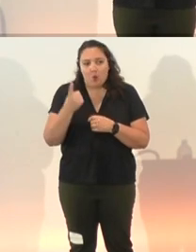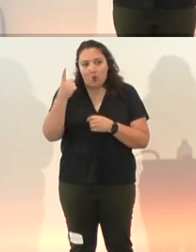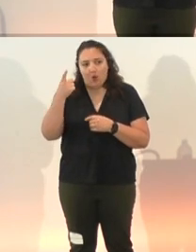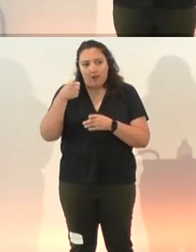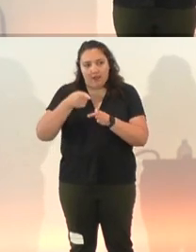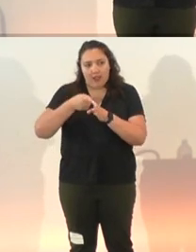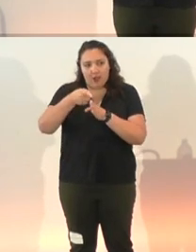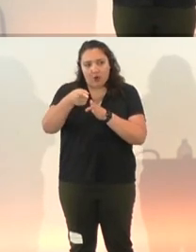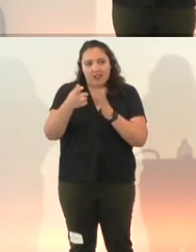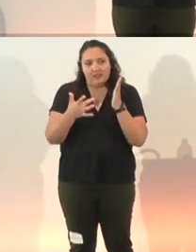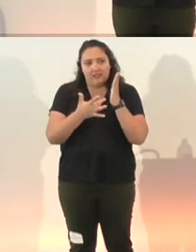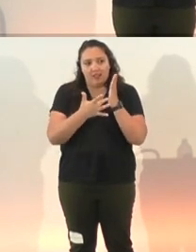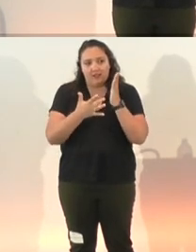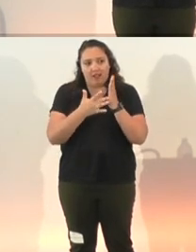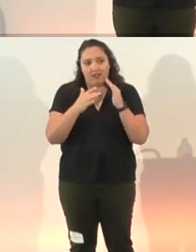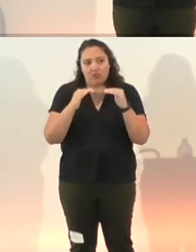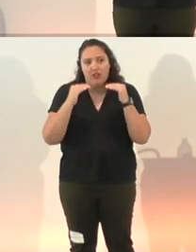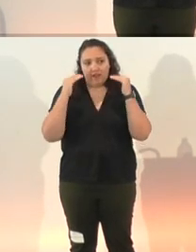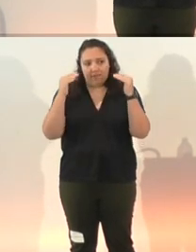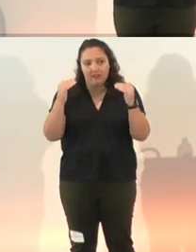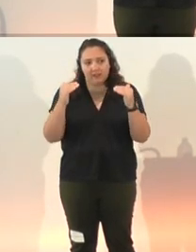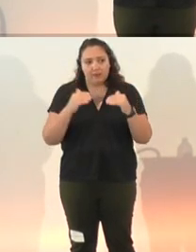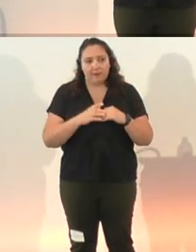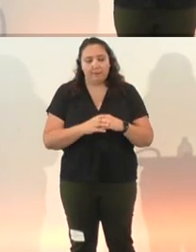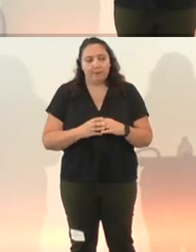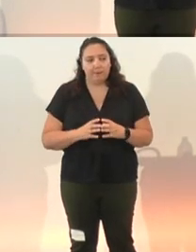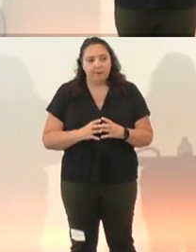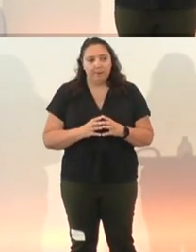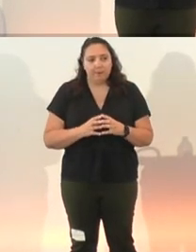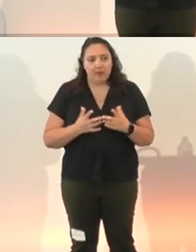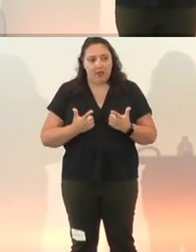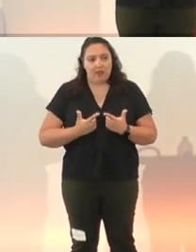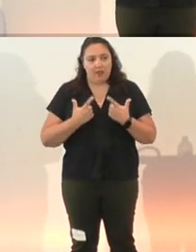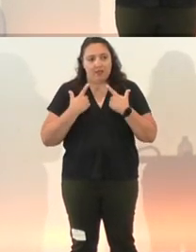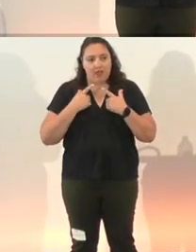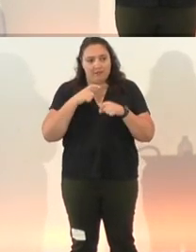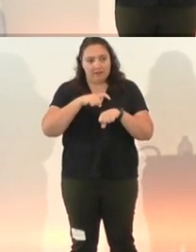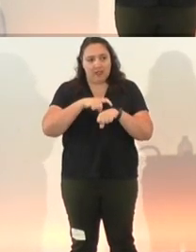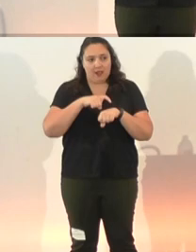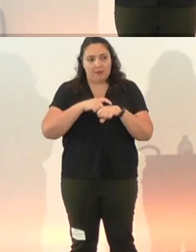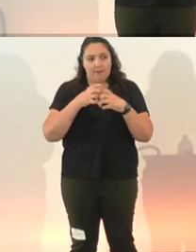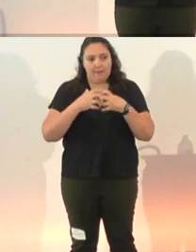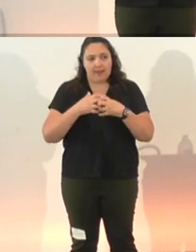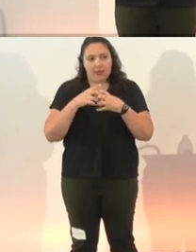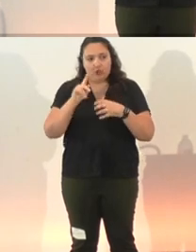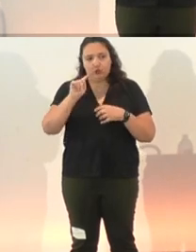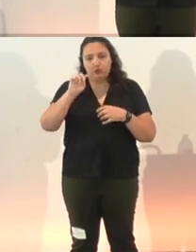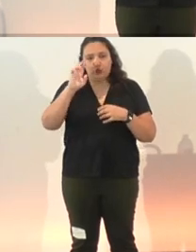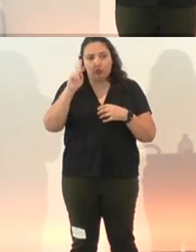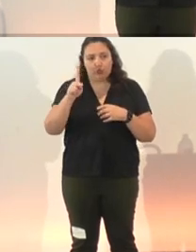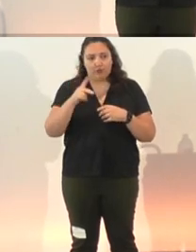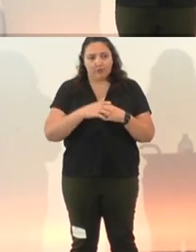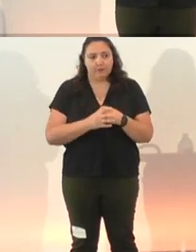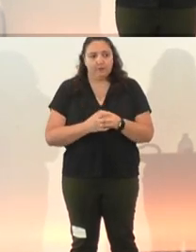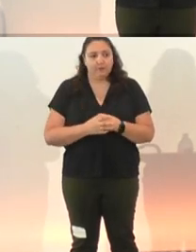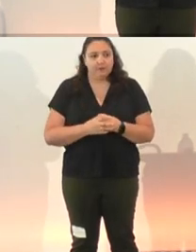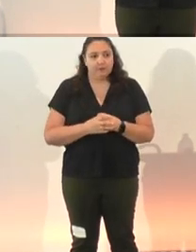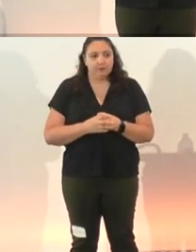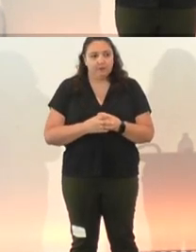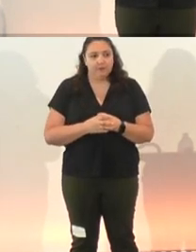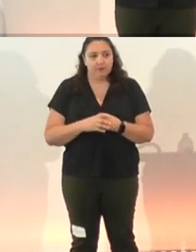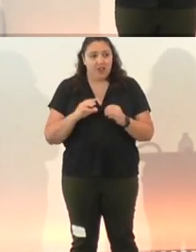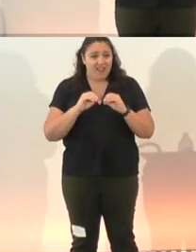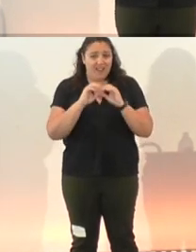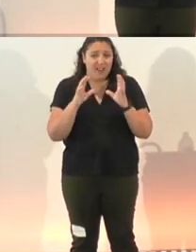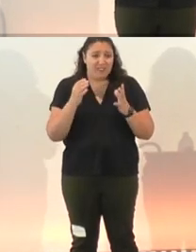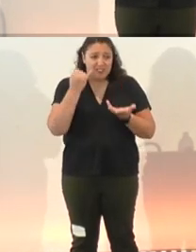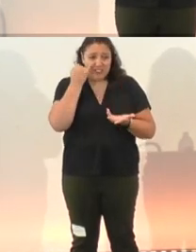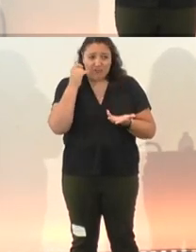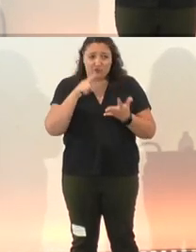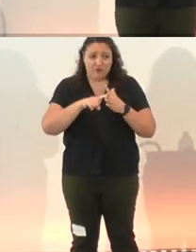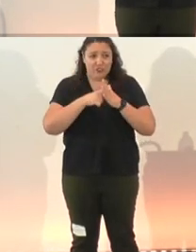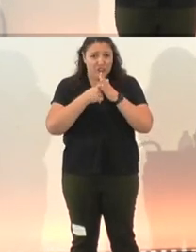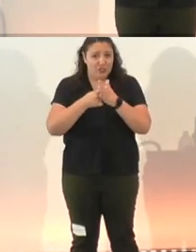technological advancement. The lifetime of it. Obviously if we started VERA seven years ago,